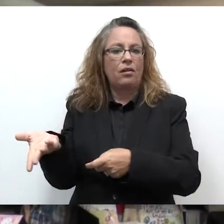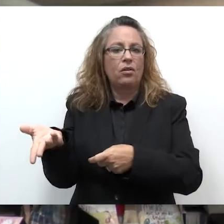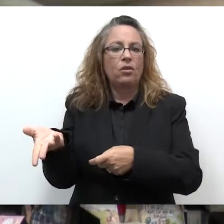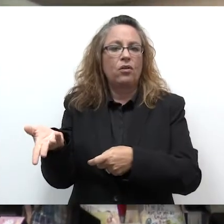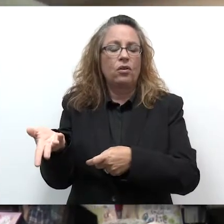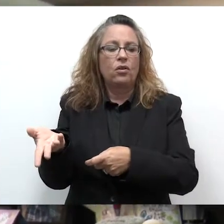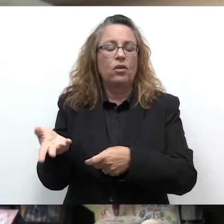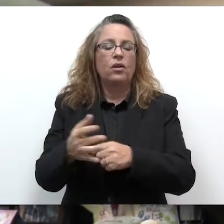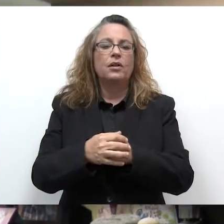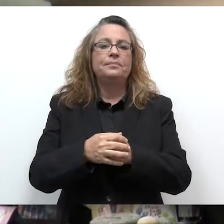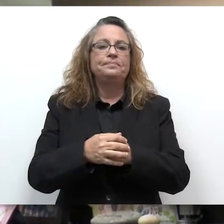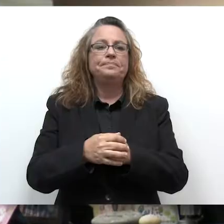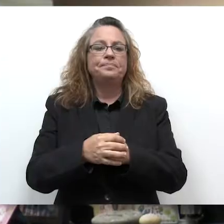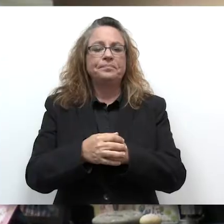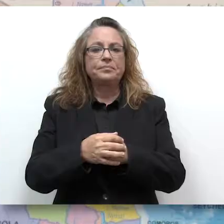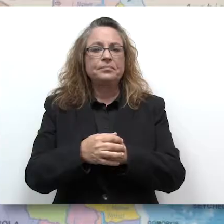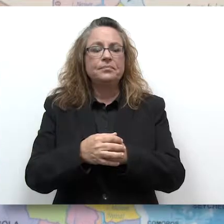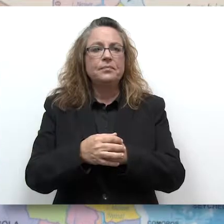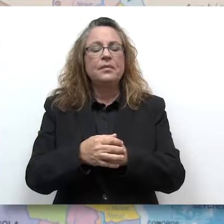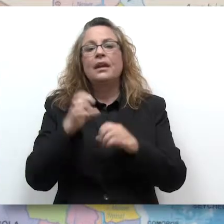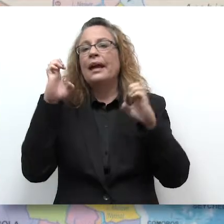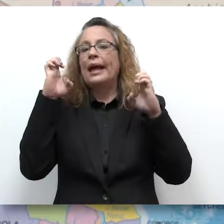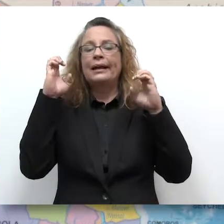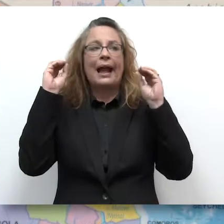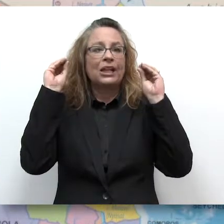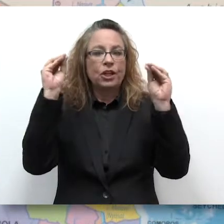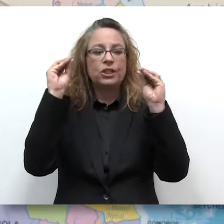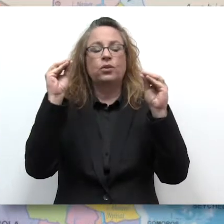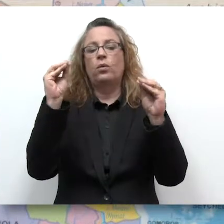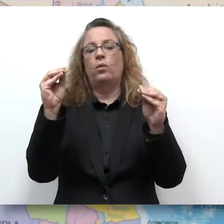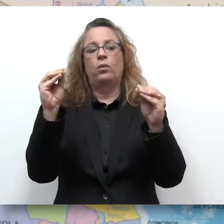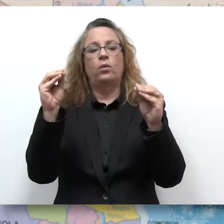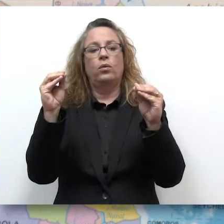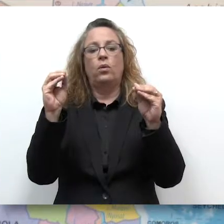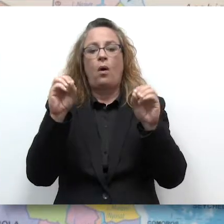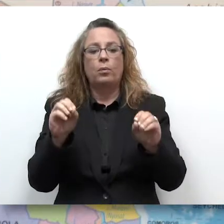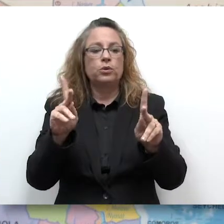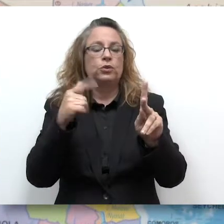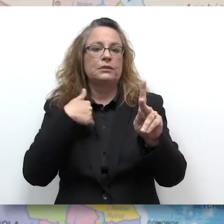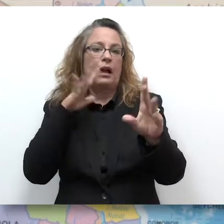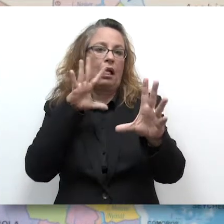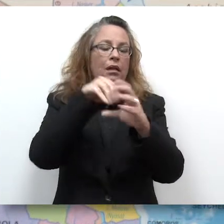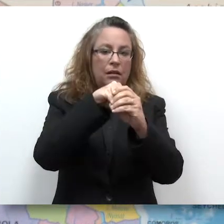For years I've been encouraged by educational opportunities I've been involved in